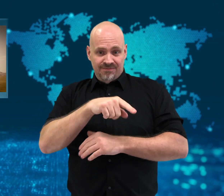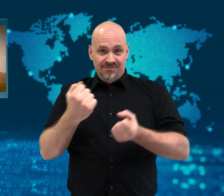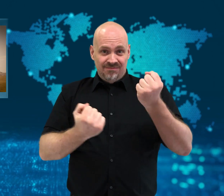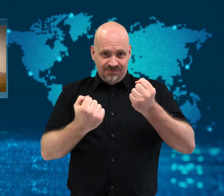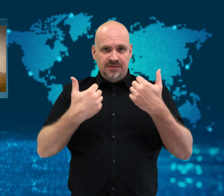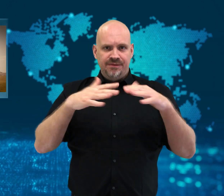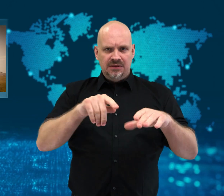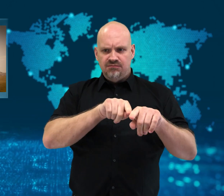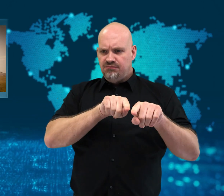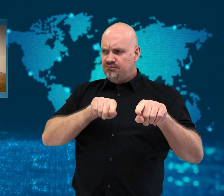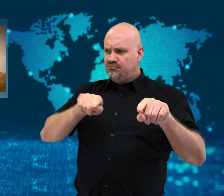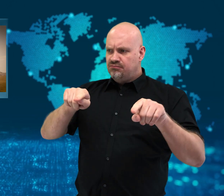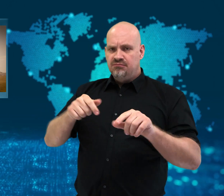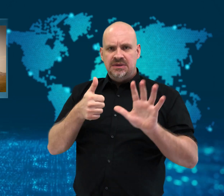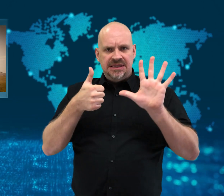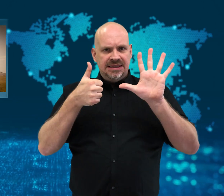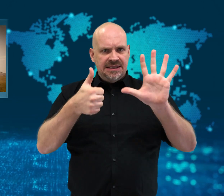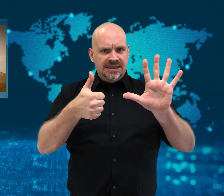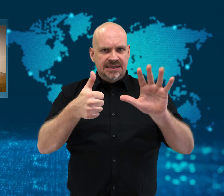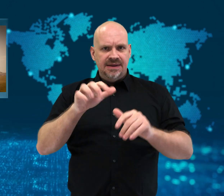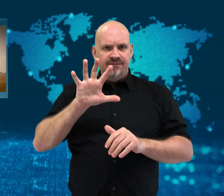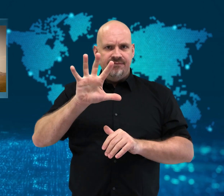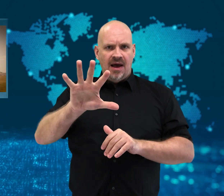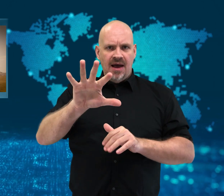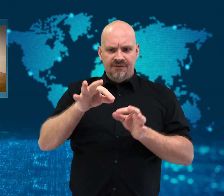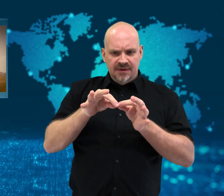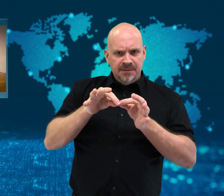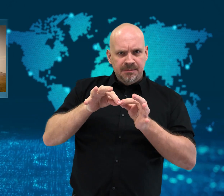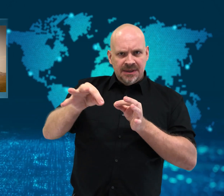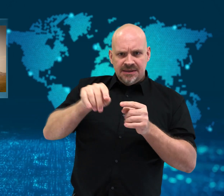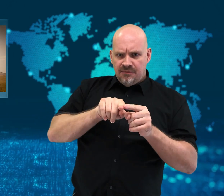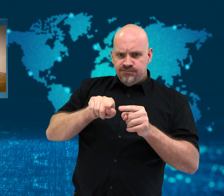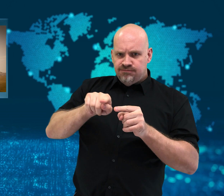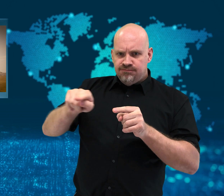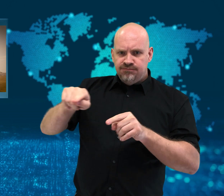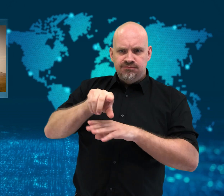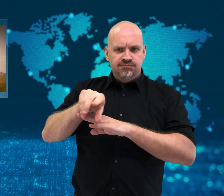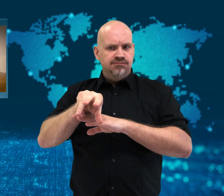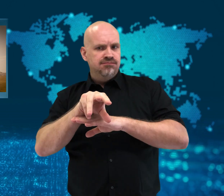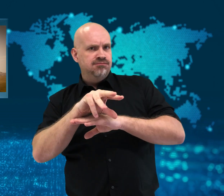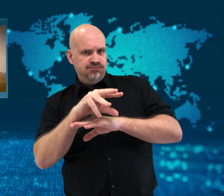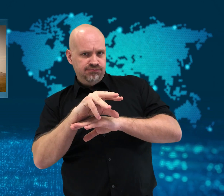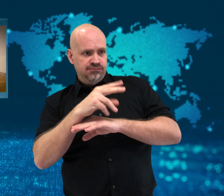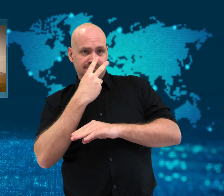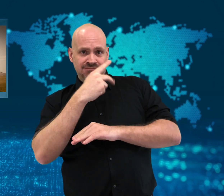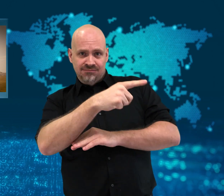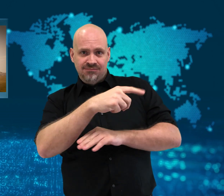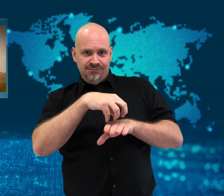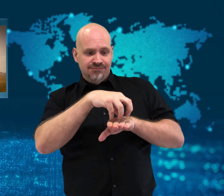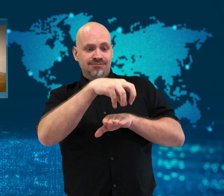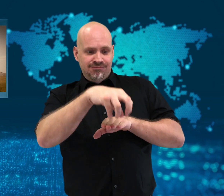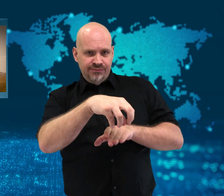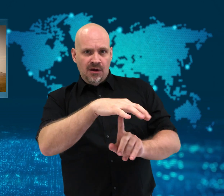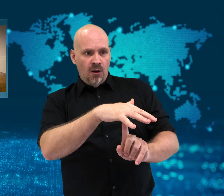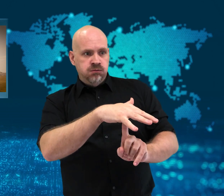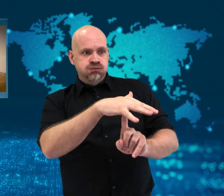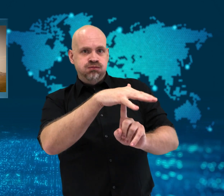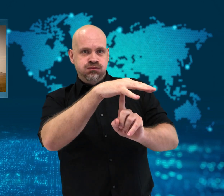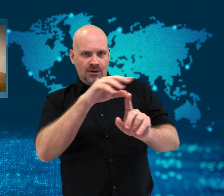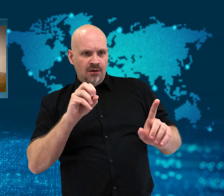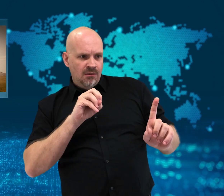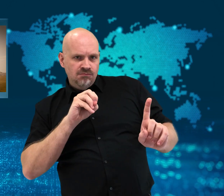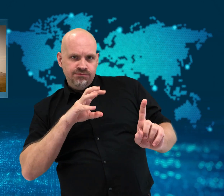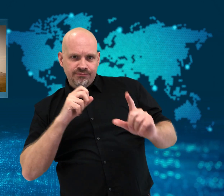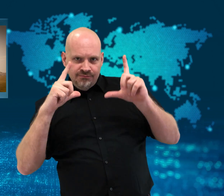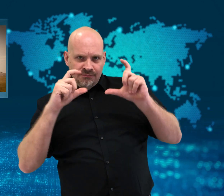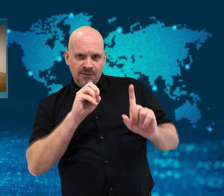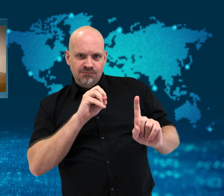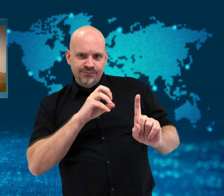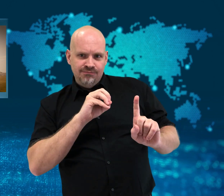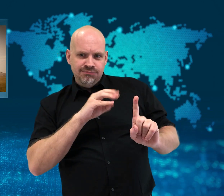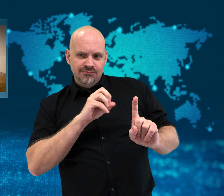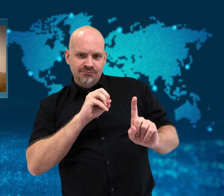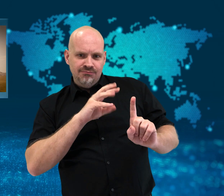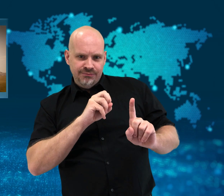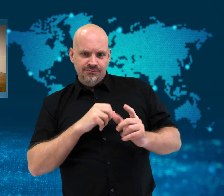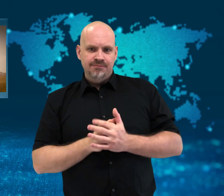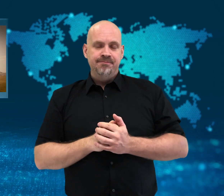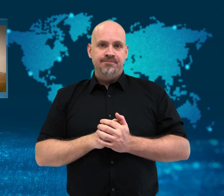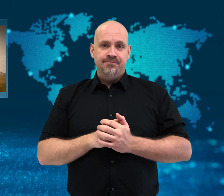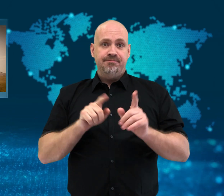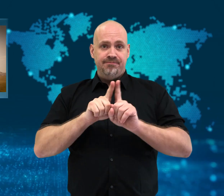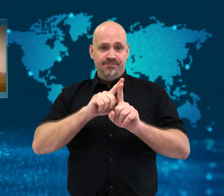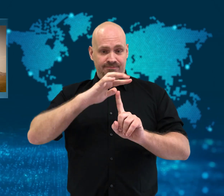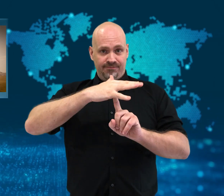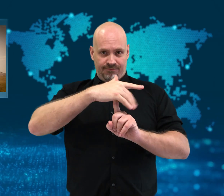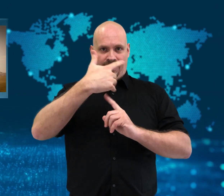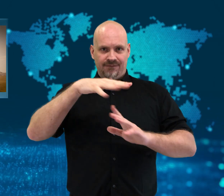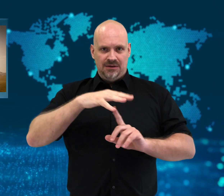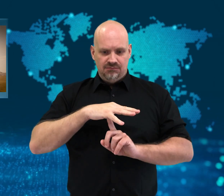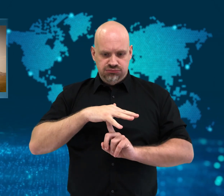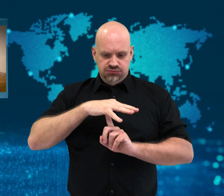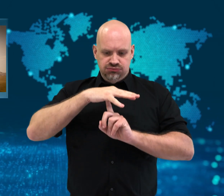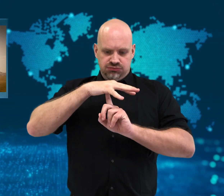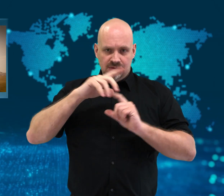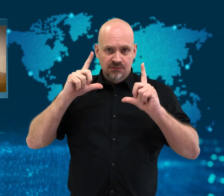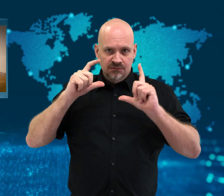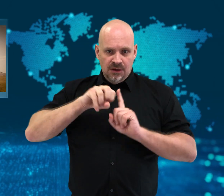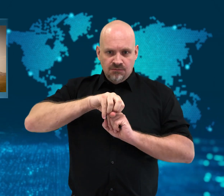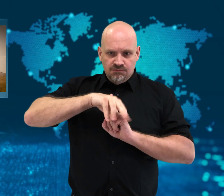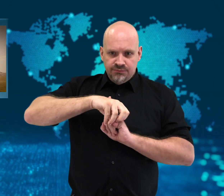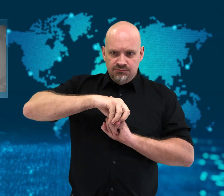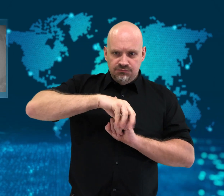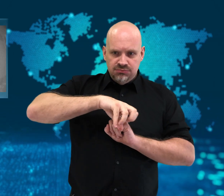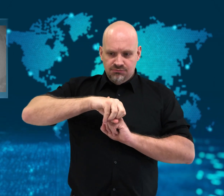The rover stood 65 meters away to take photos of the helicopter flying.